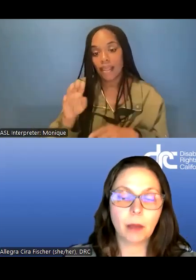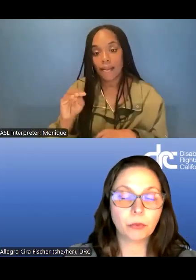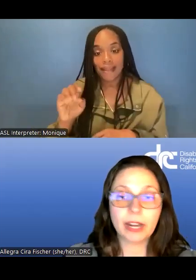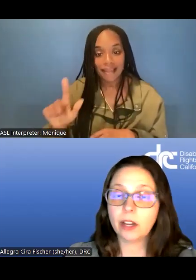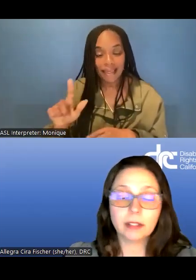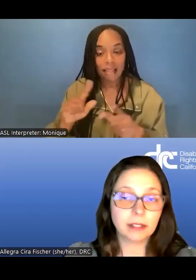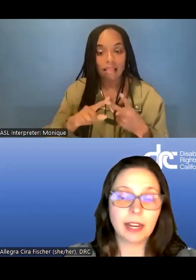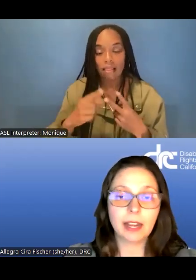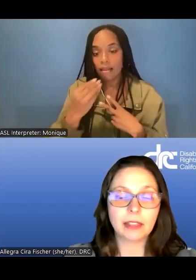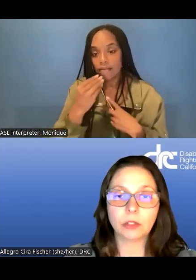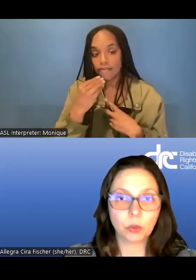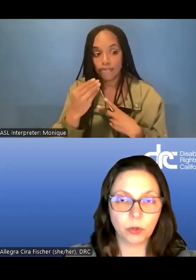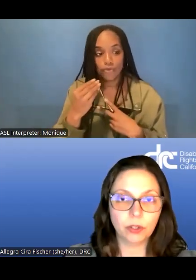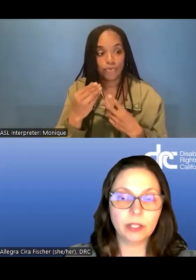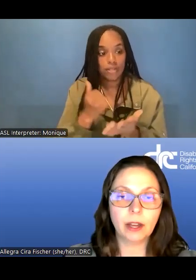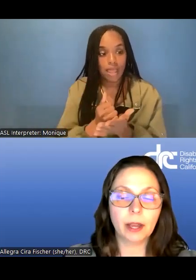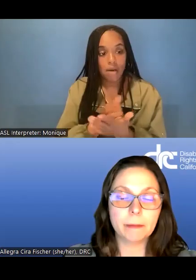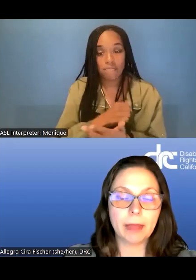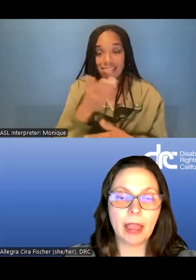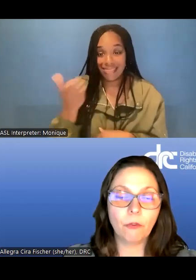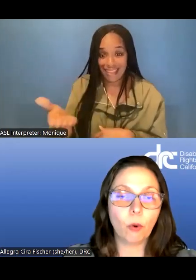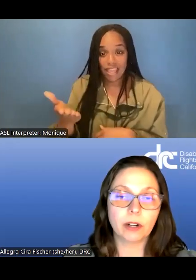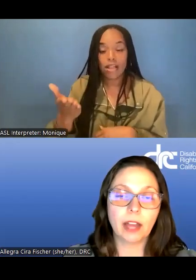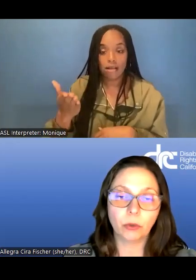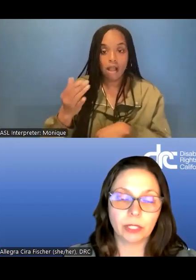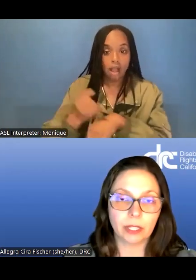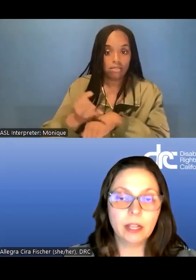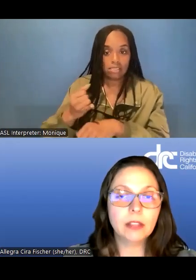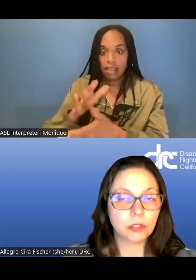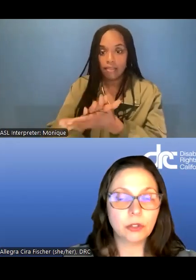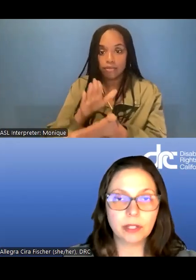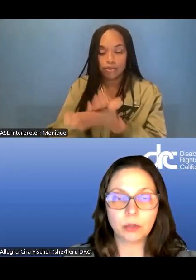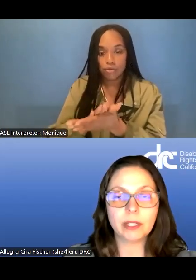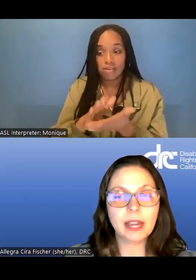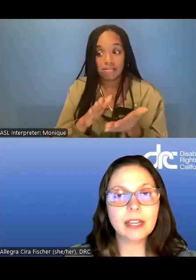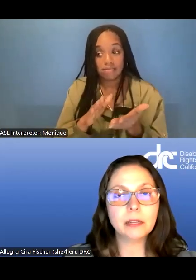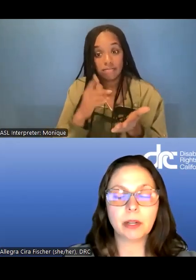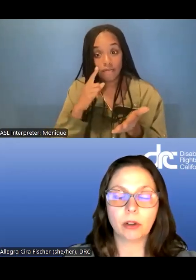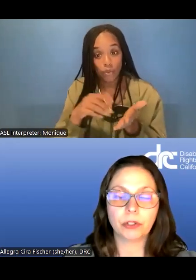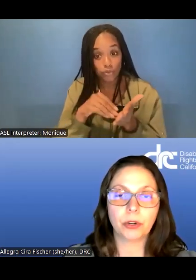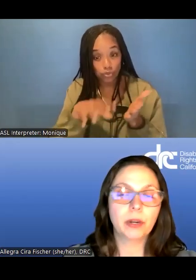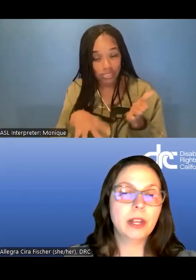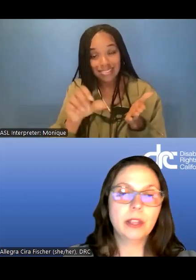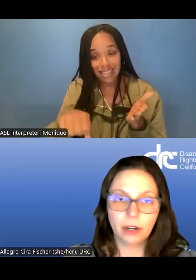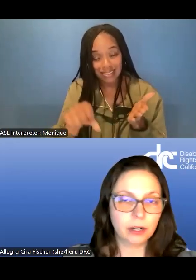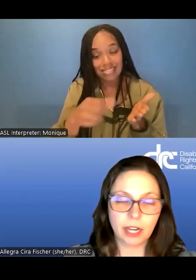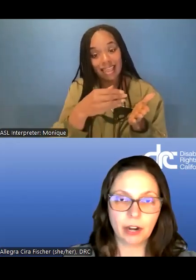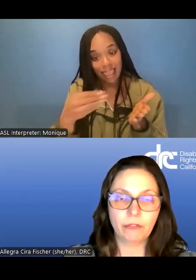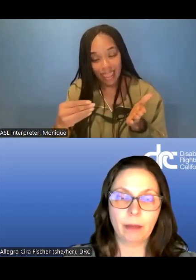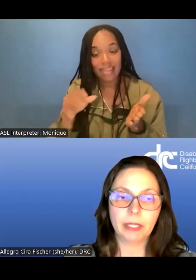Right on site at the school, for not only the students who attend, but also their entire families.